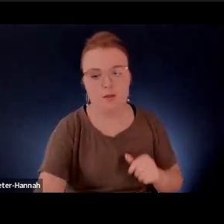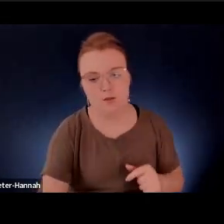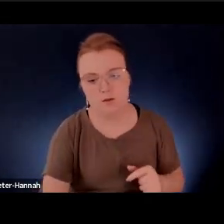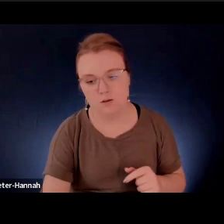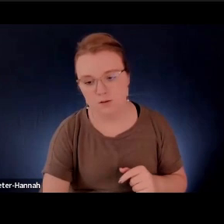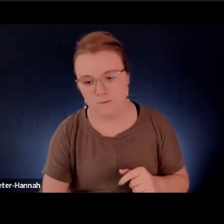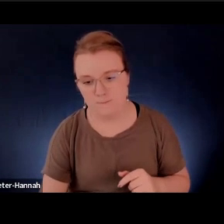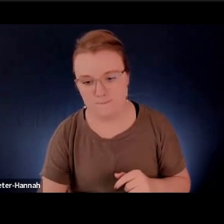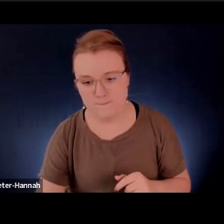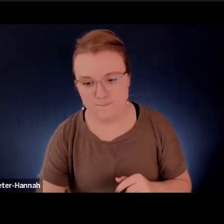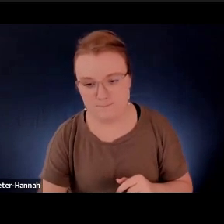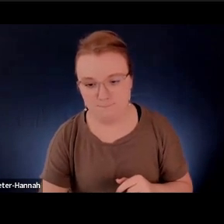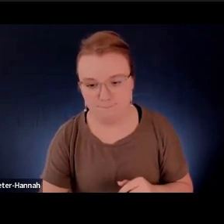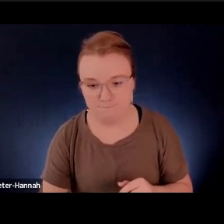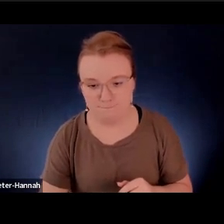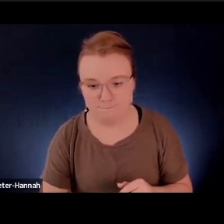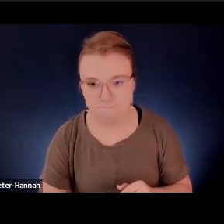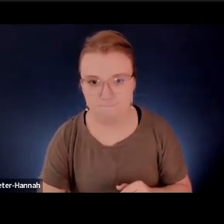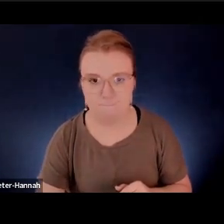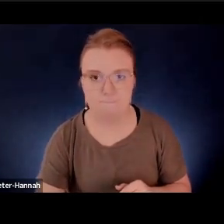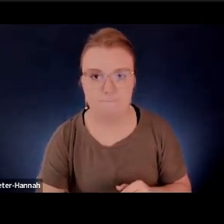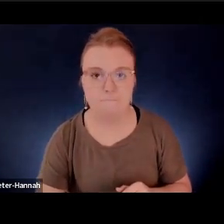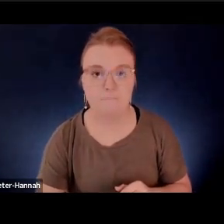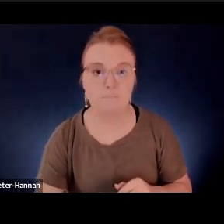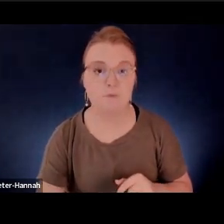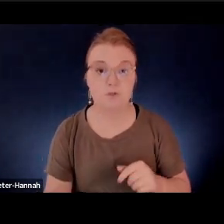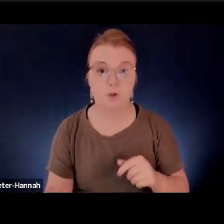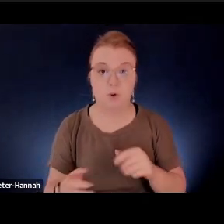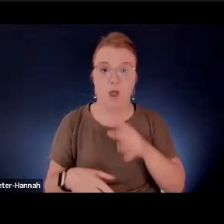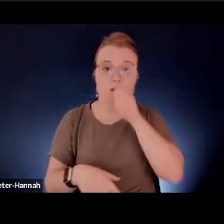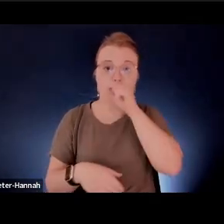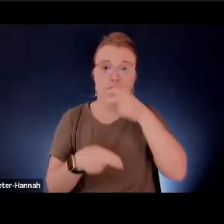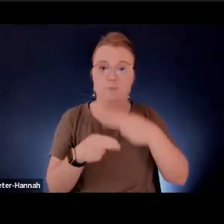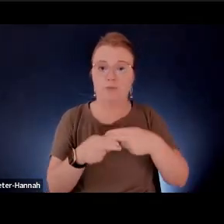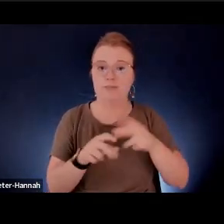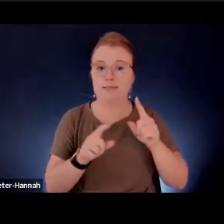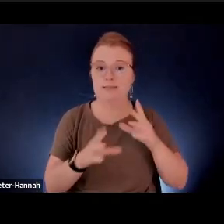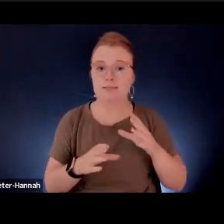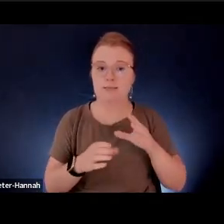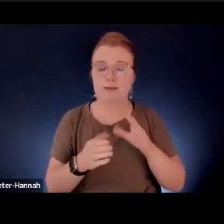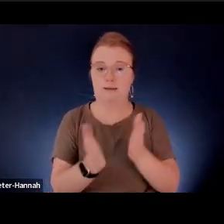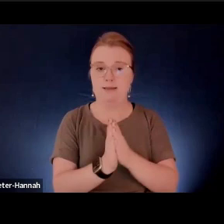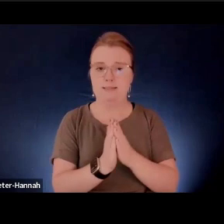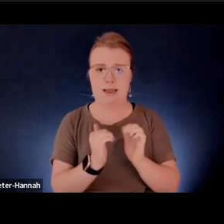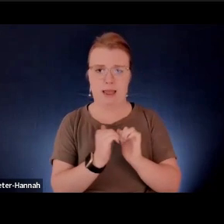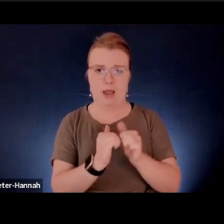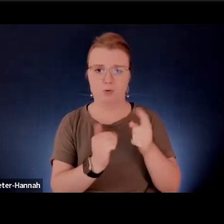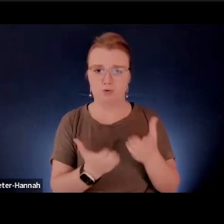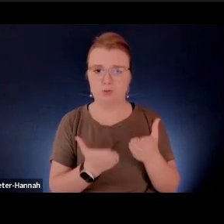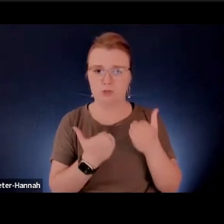Okay. Anonymous attendee asked, how would you suggest adapting these principles to classes